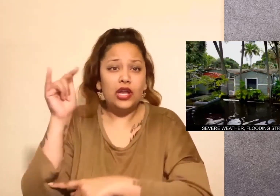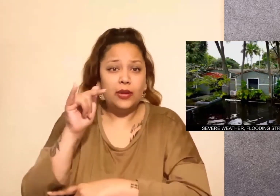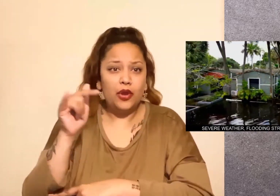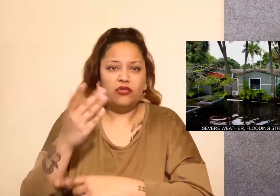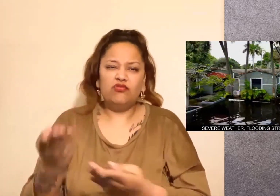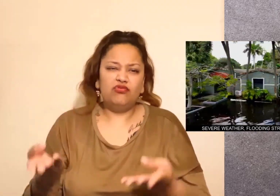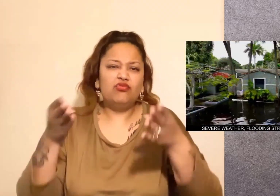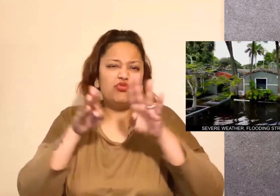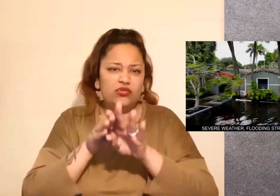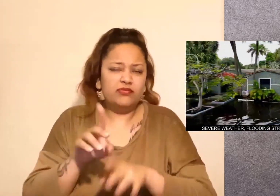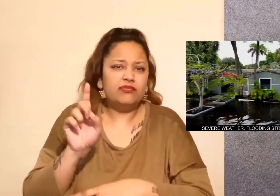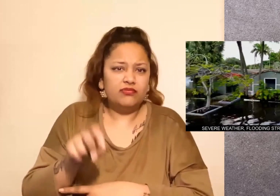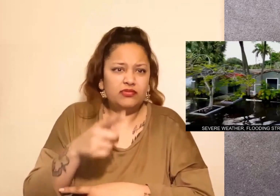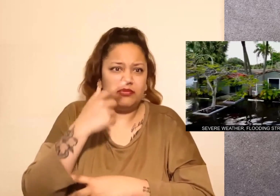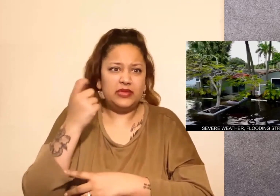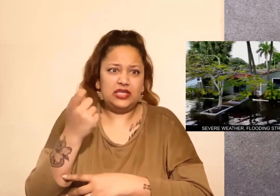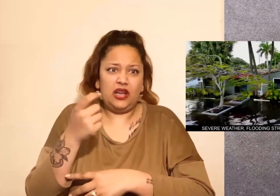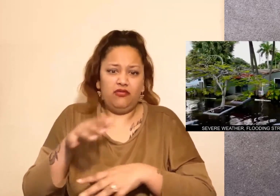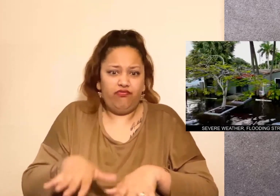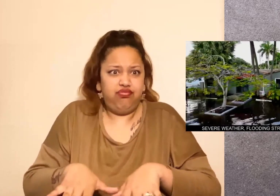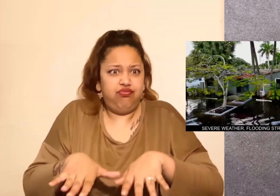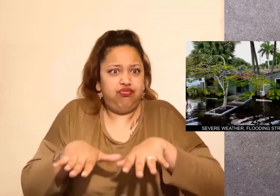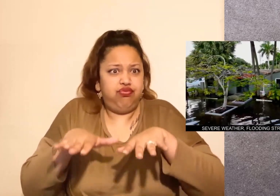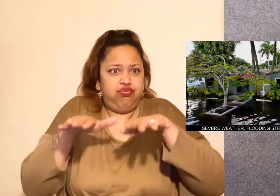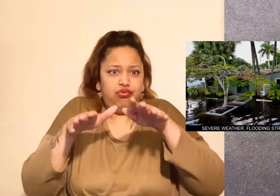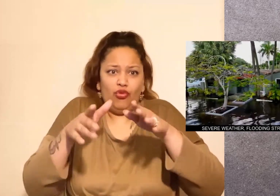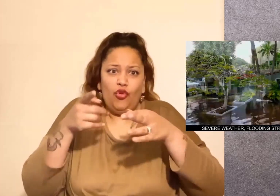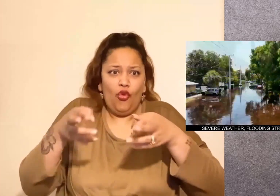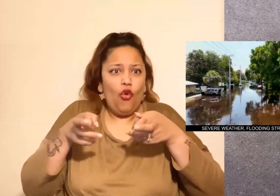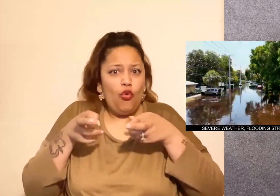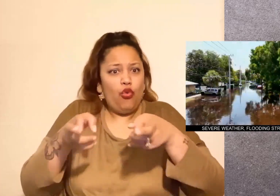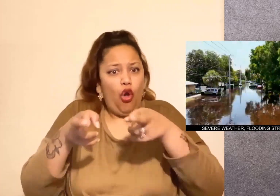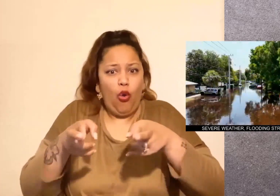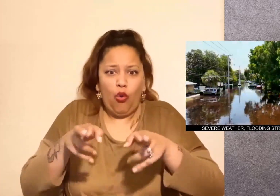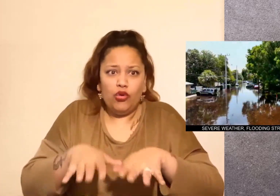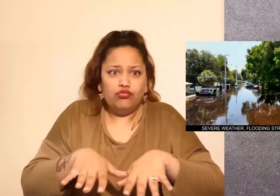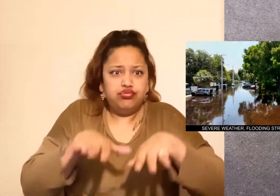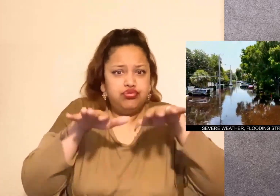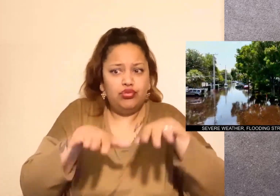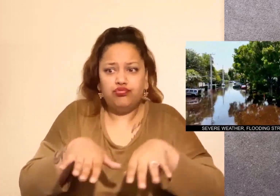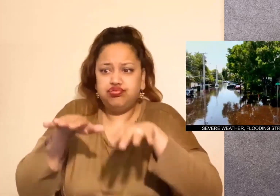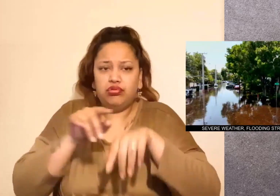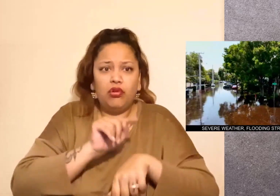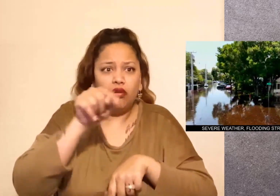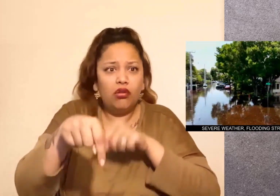the Fort Lauderdale Hollywood International Airport had to be closed because the surrounding roads were flooded